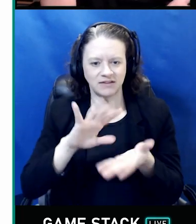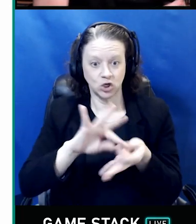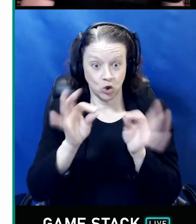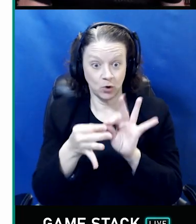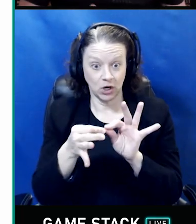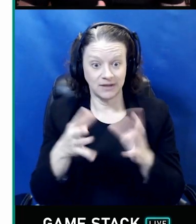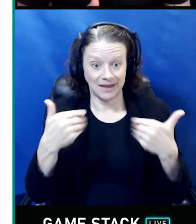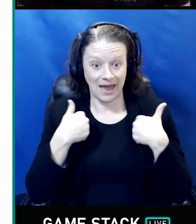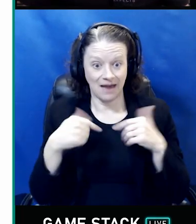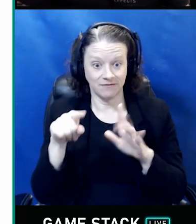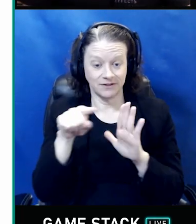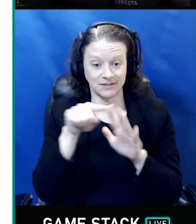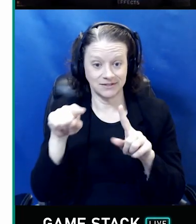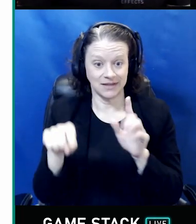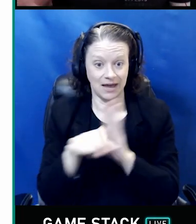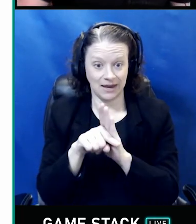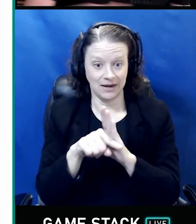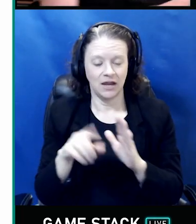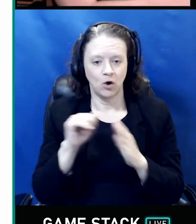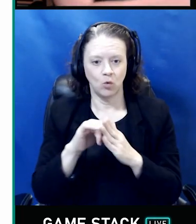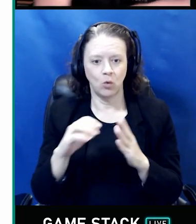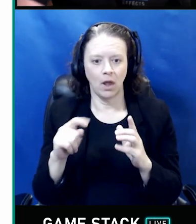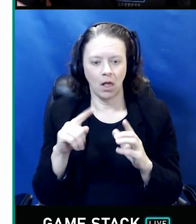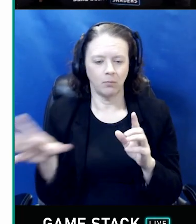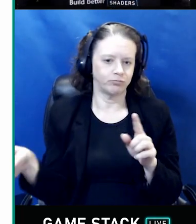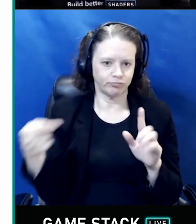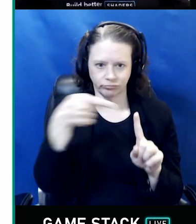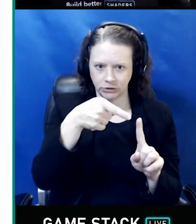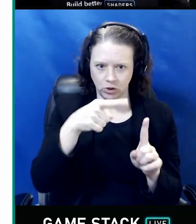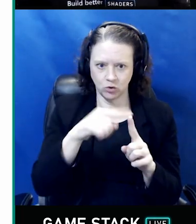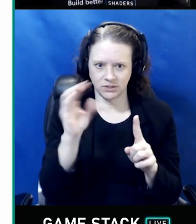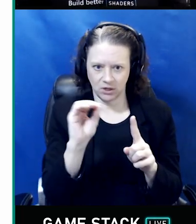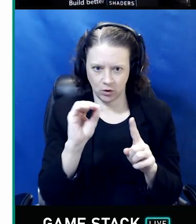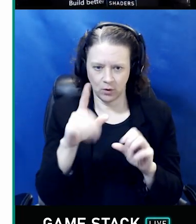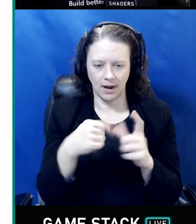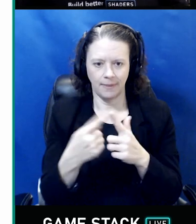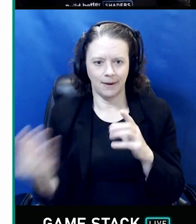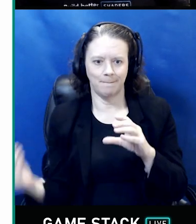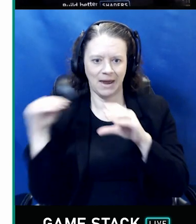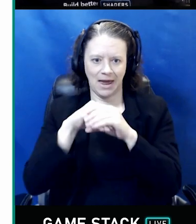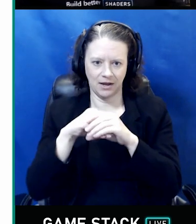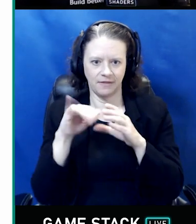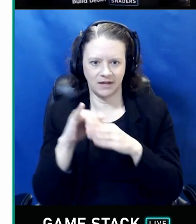it's going to clamp to zero and then pack that zero into the unsigned value.